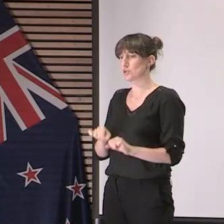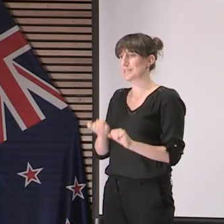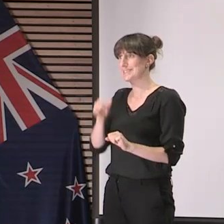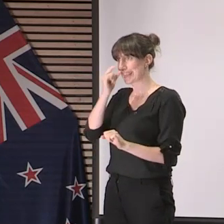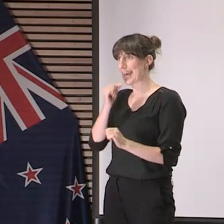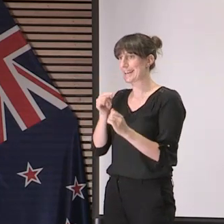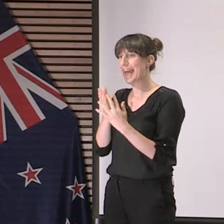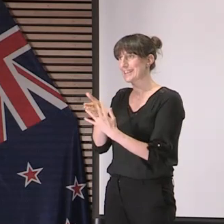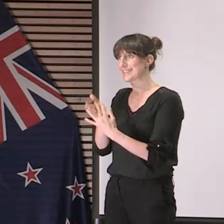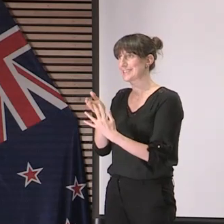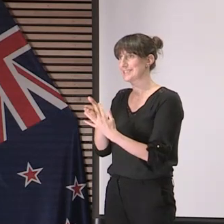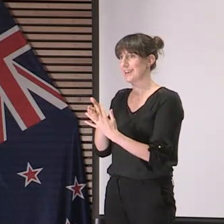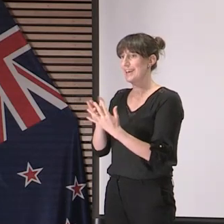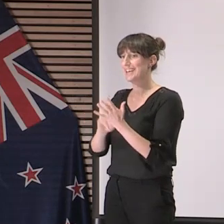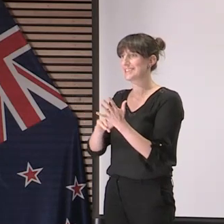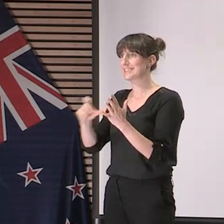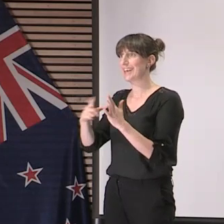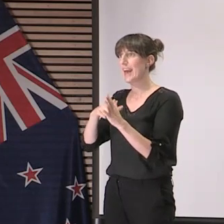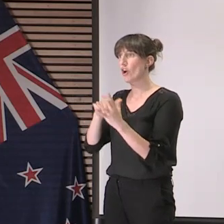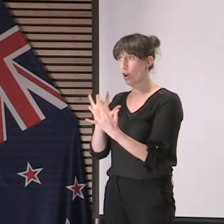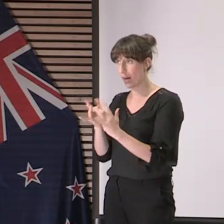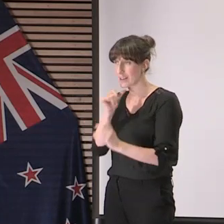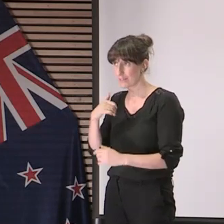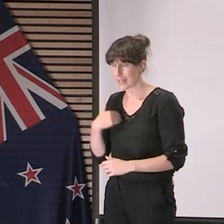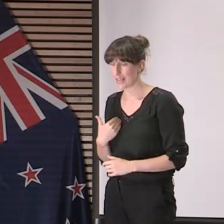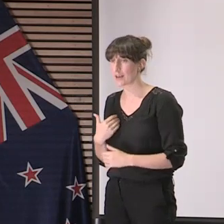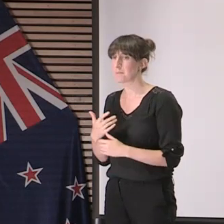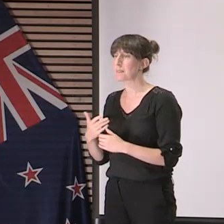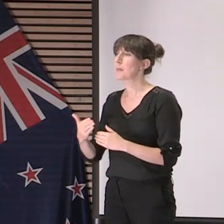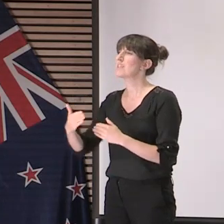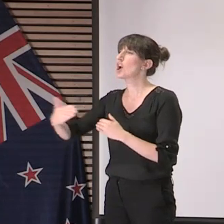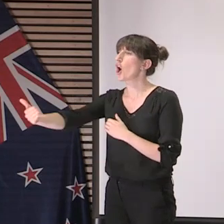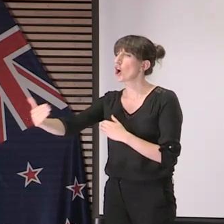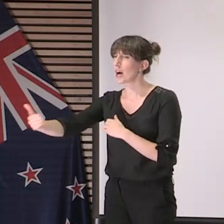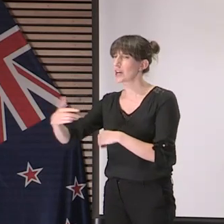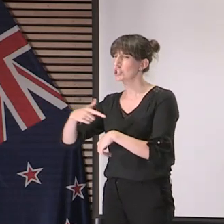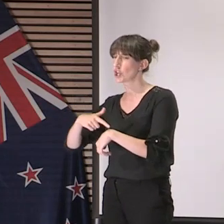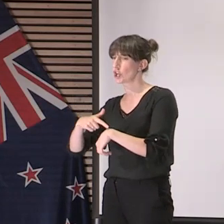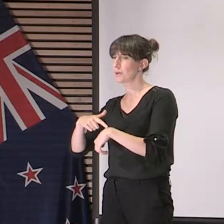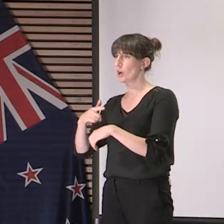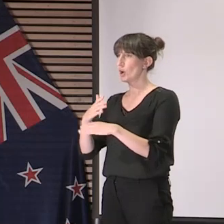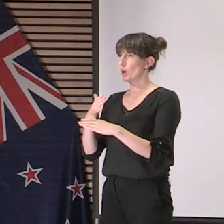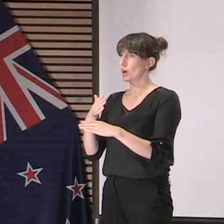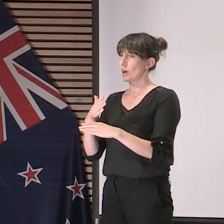working towards. So students can access the assessments online at home if they need